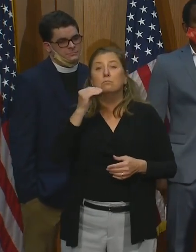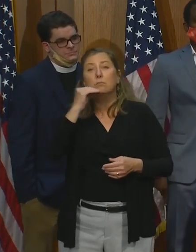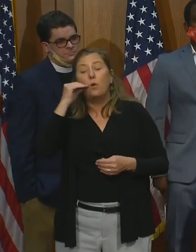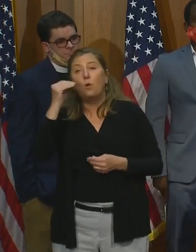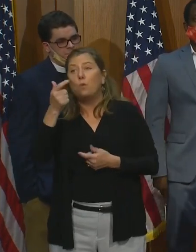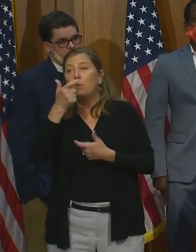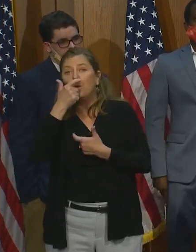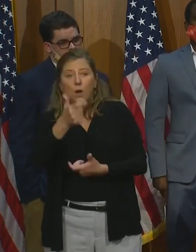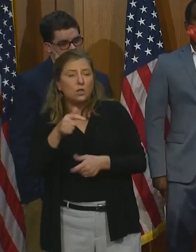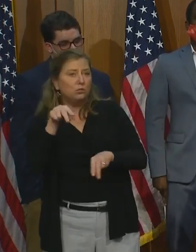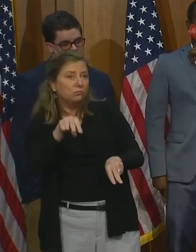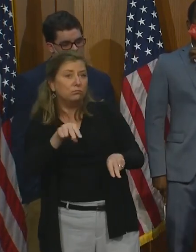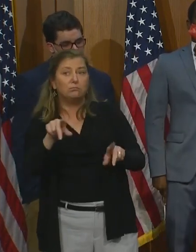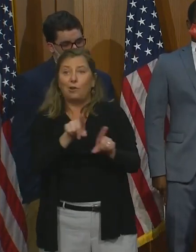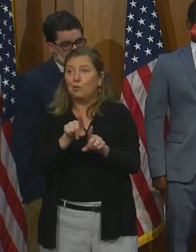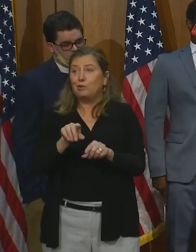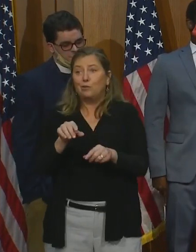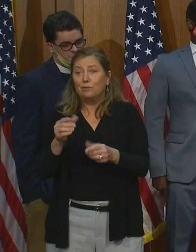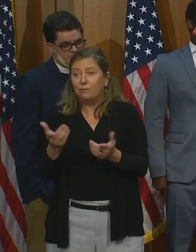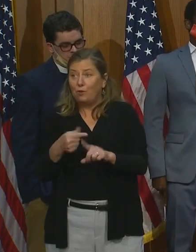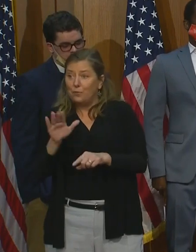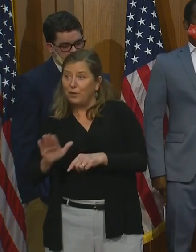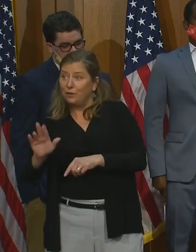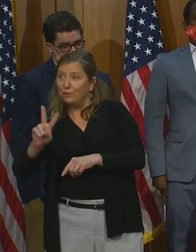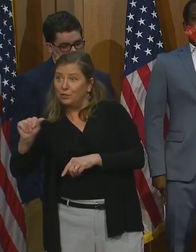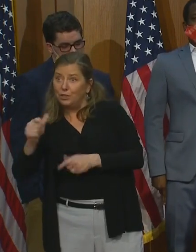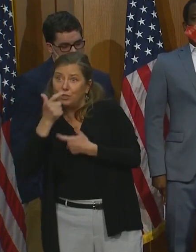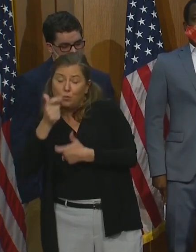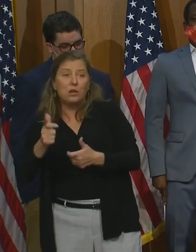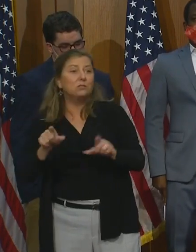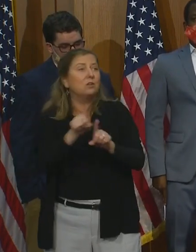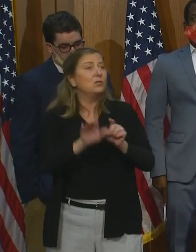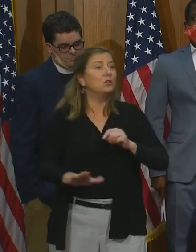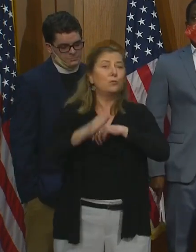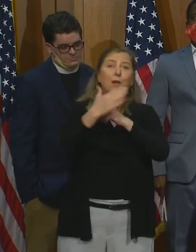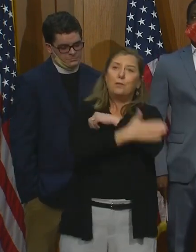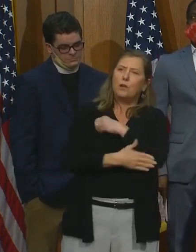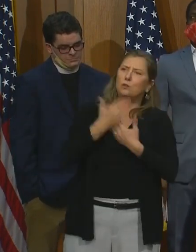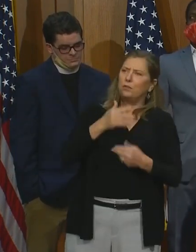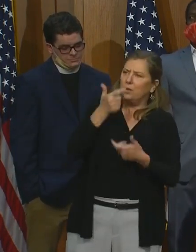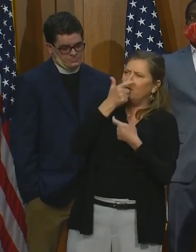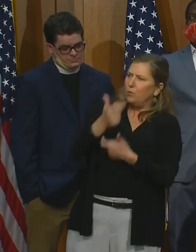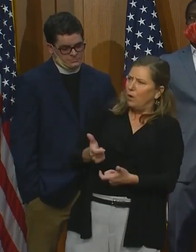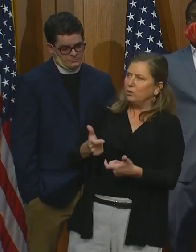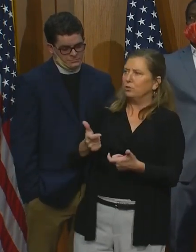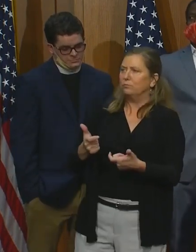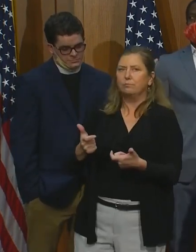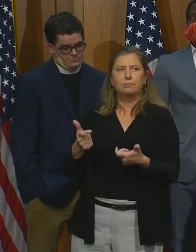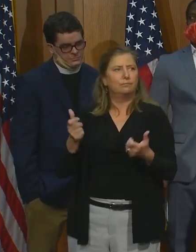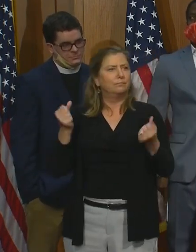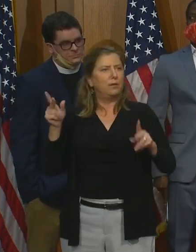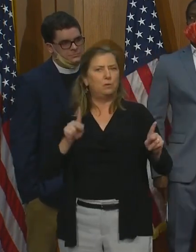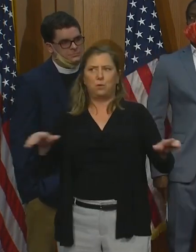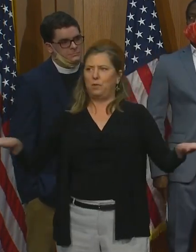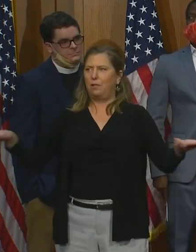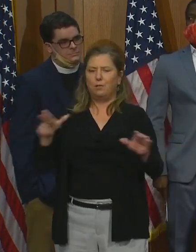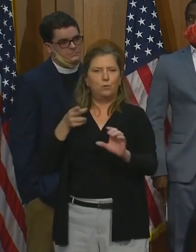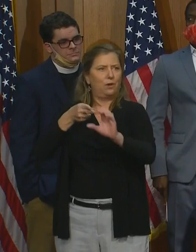EVERYONE WATCHING FROM AROUND VIRGINIA AND AROUND OUR GREAT